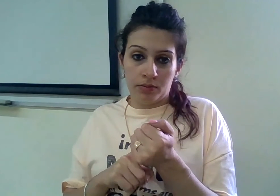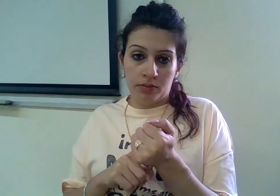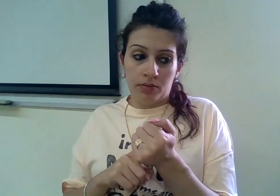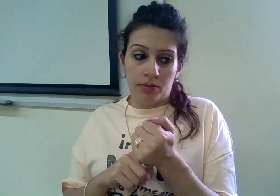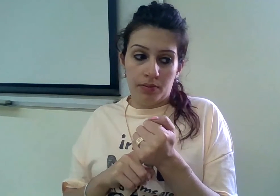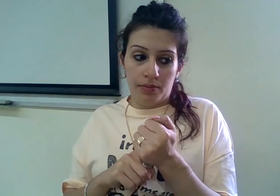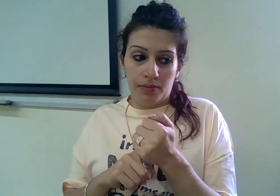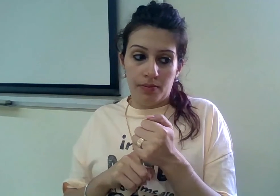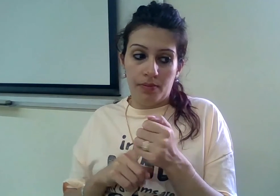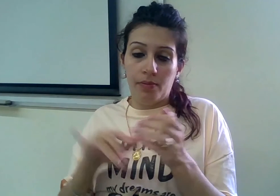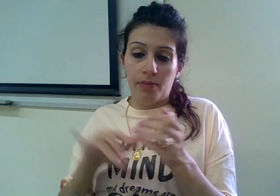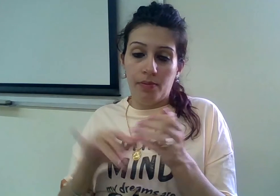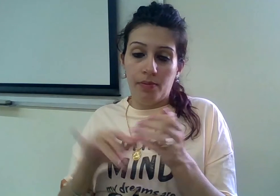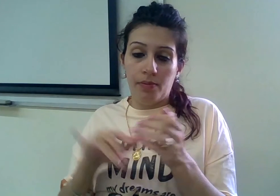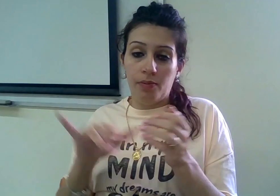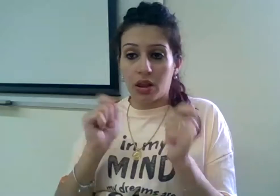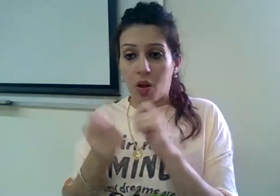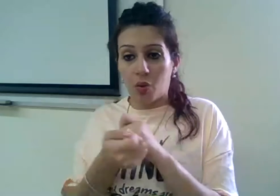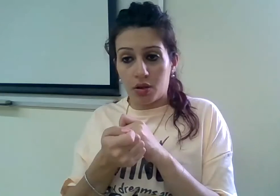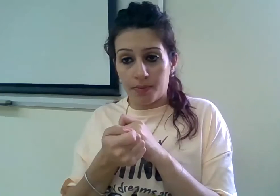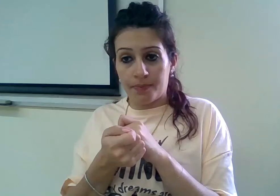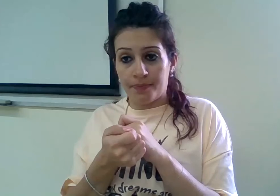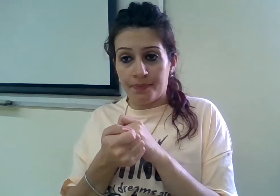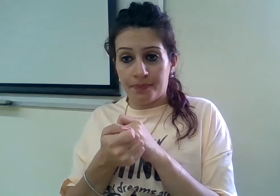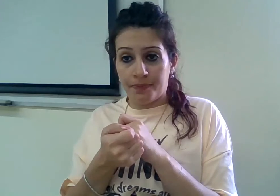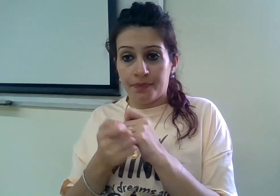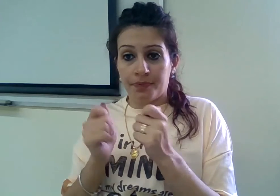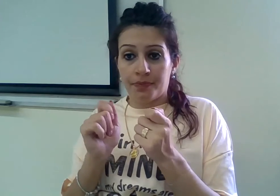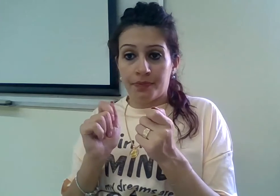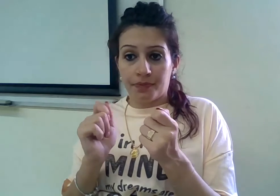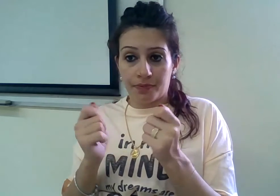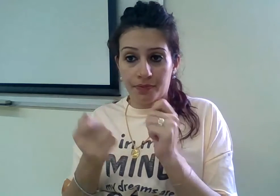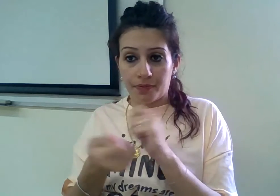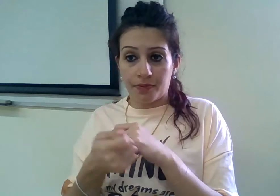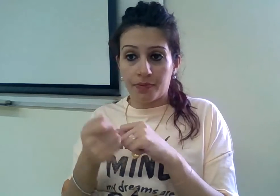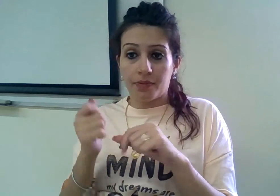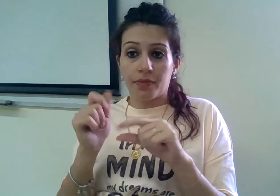the responsibility of their own learning, so that they can explain what they have learned